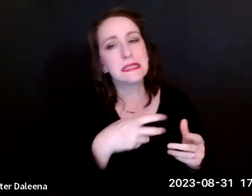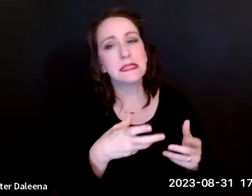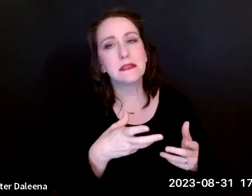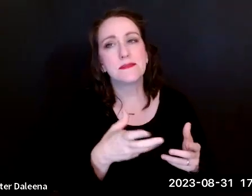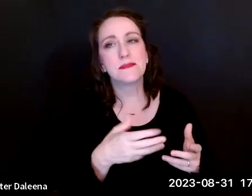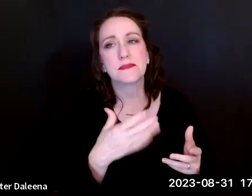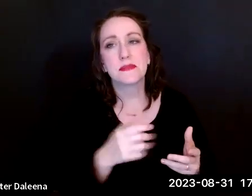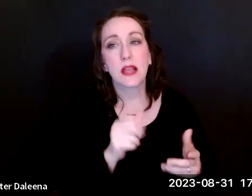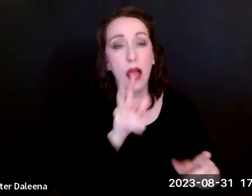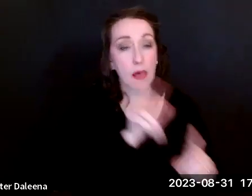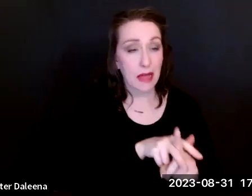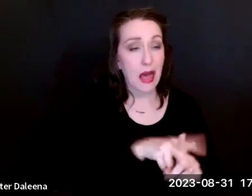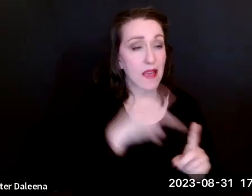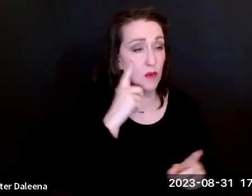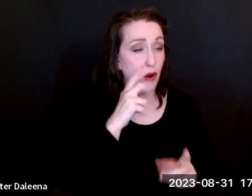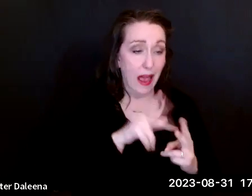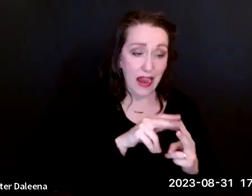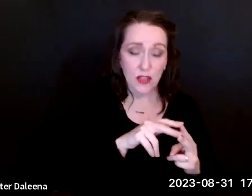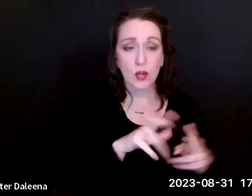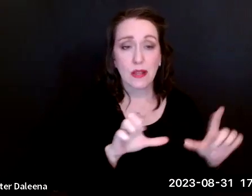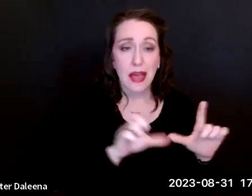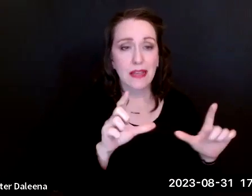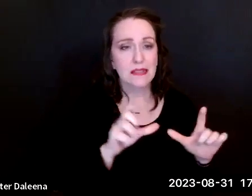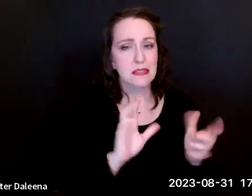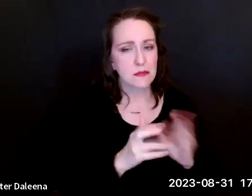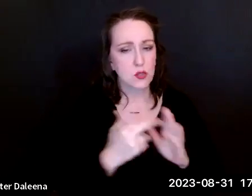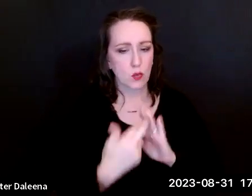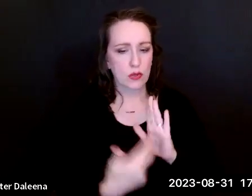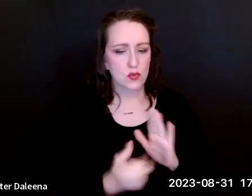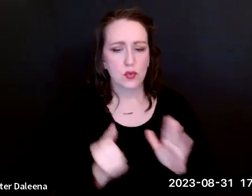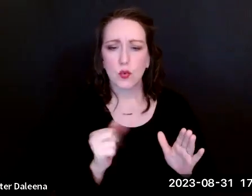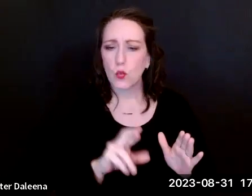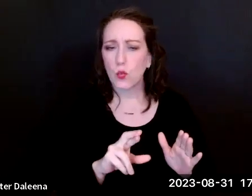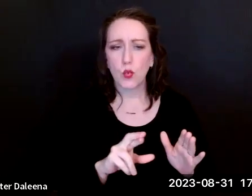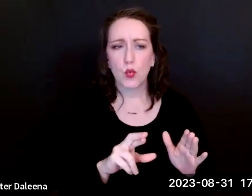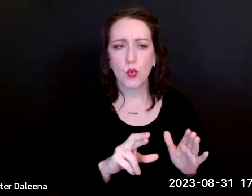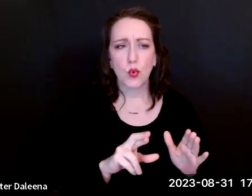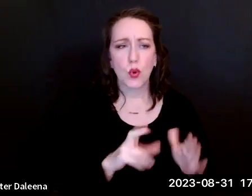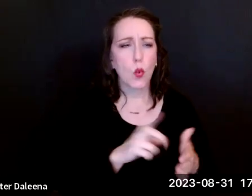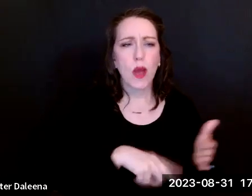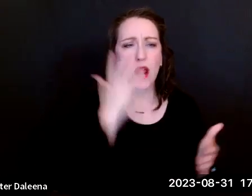apply to get either license versus registered or are they what does that look like because the